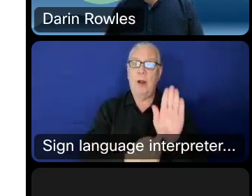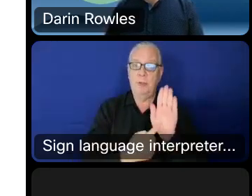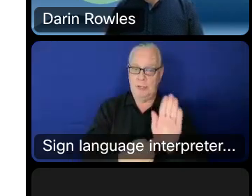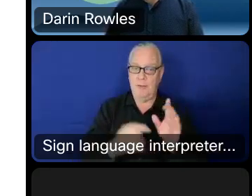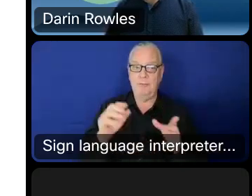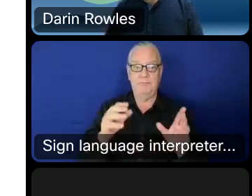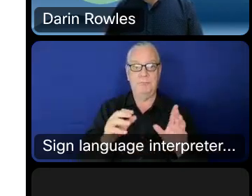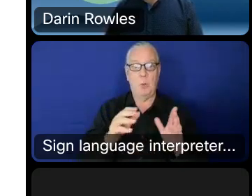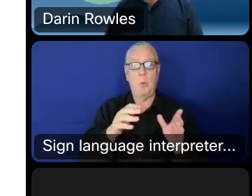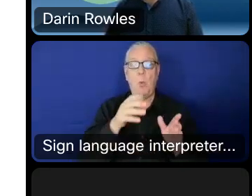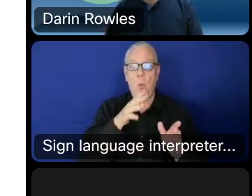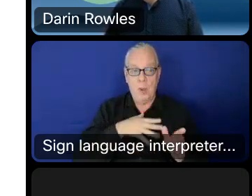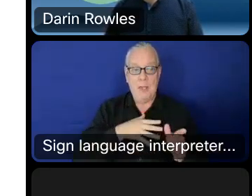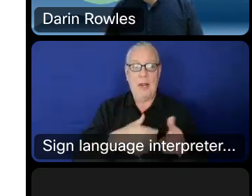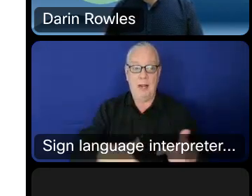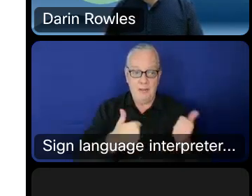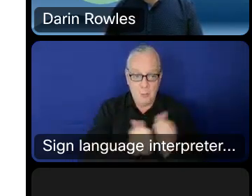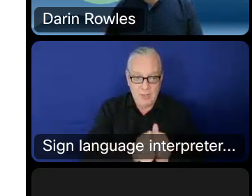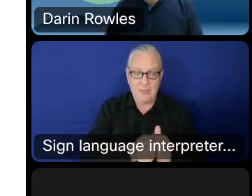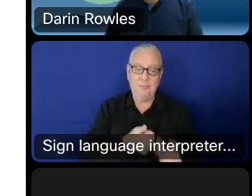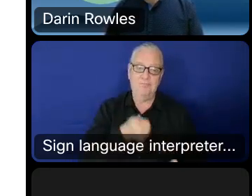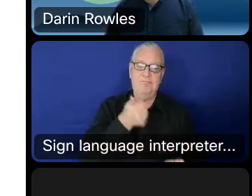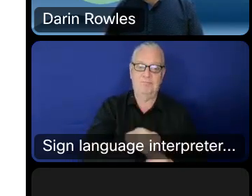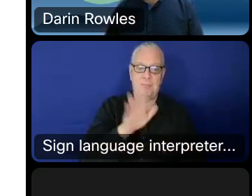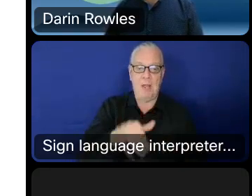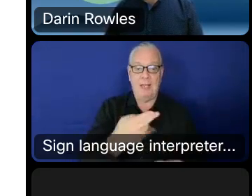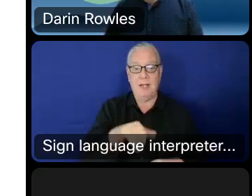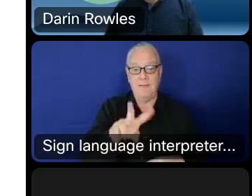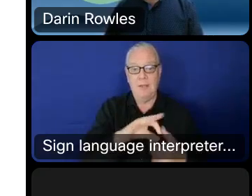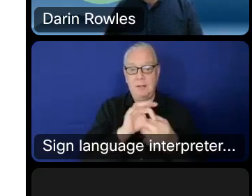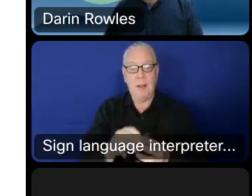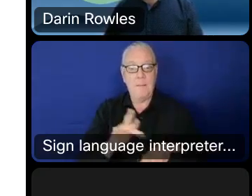and affected by HIV in medical research policy and advocacy